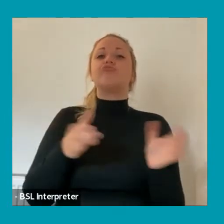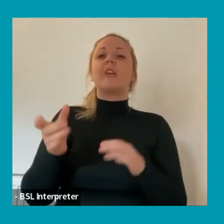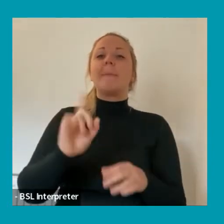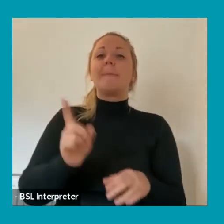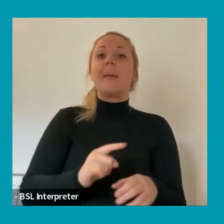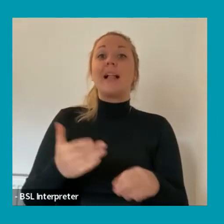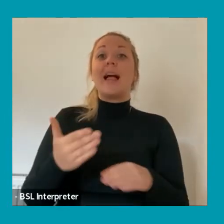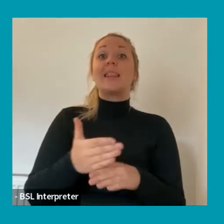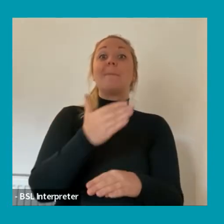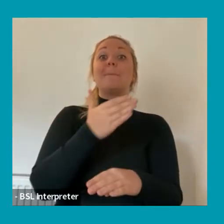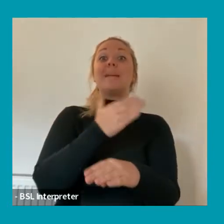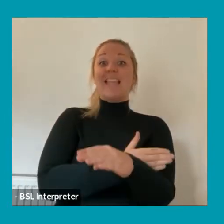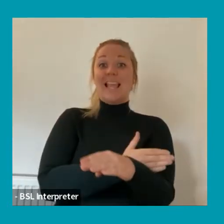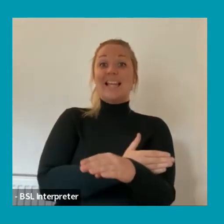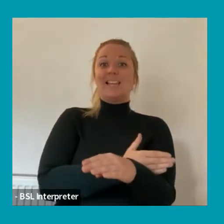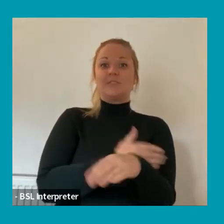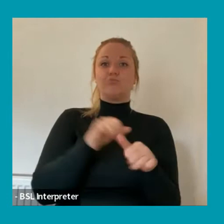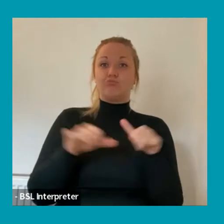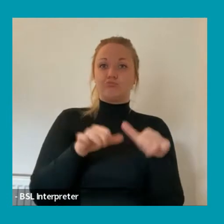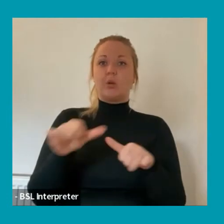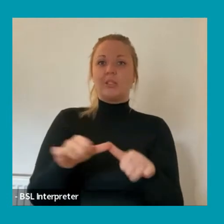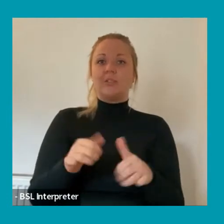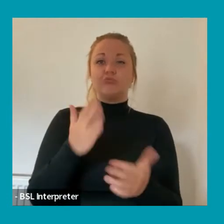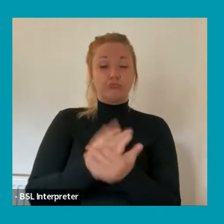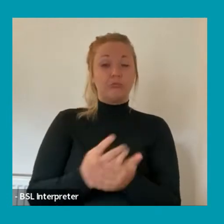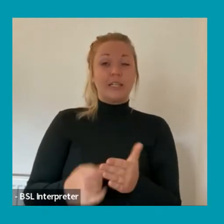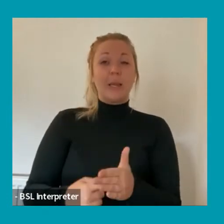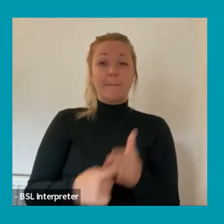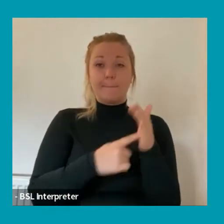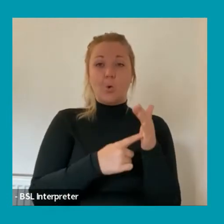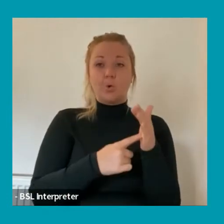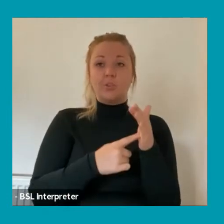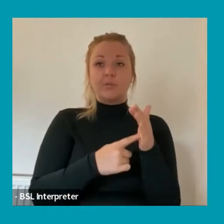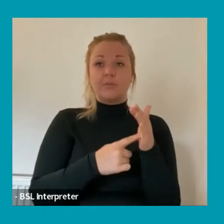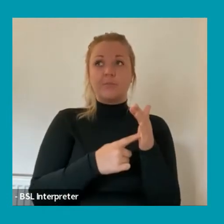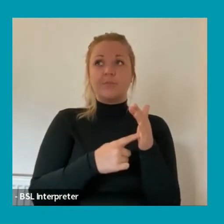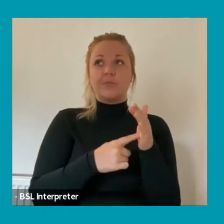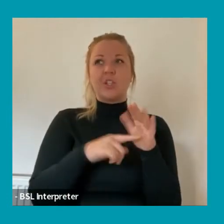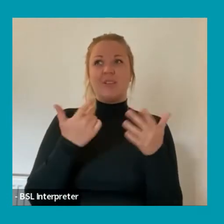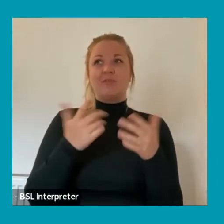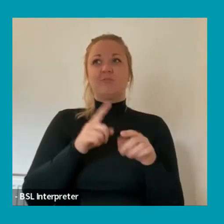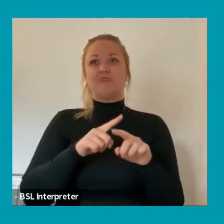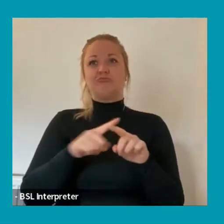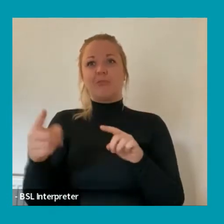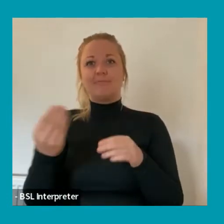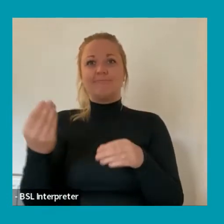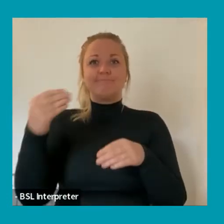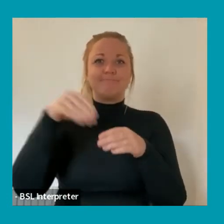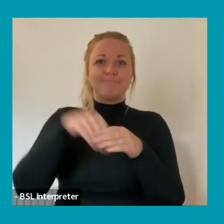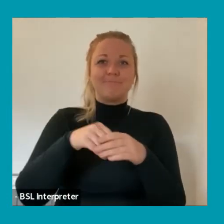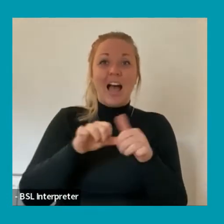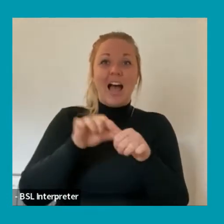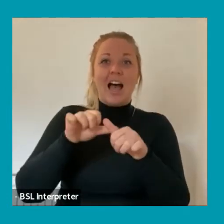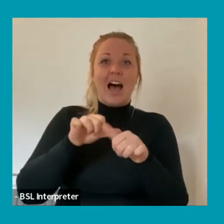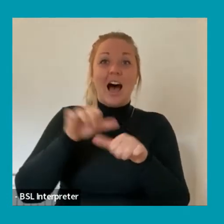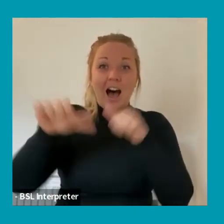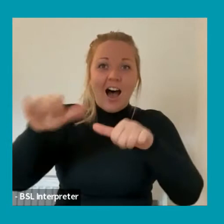Because retro fitting, inclusion, into something afterwards is never going to work, is it? It is going to be far more expensive.